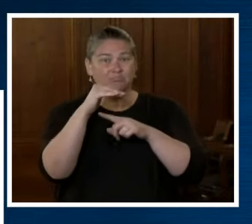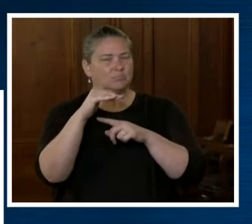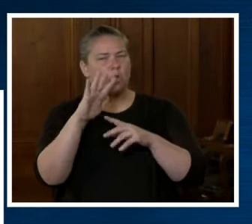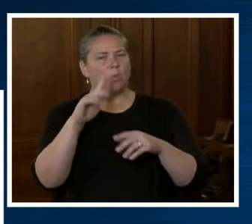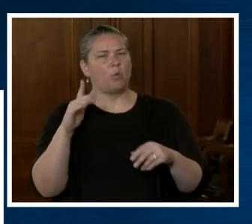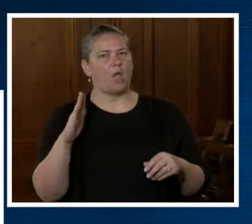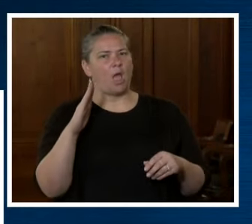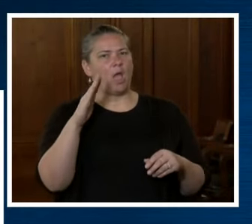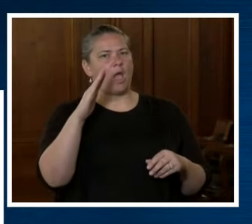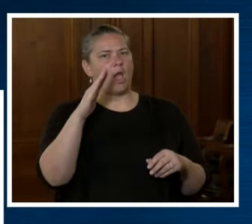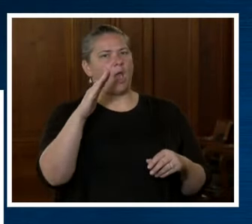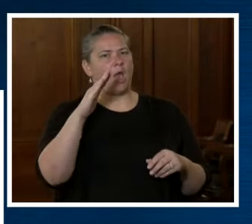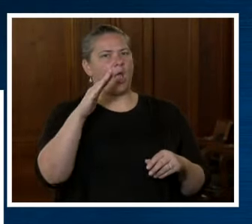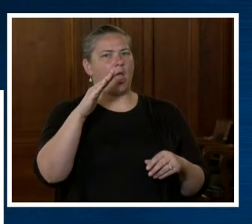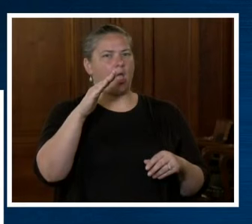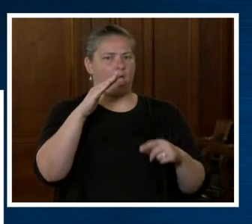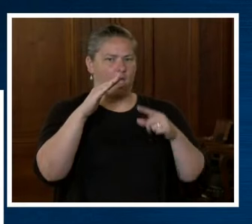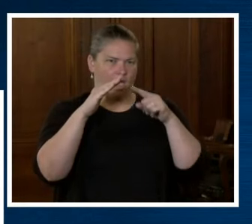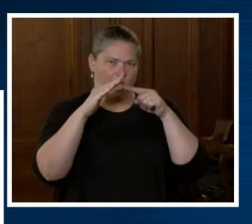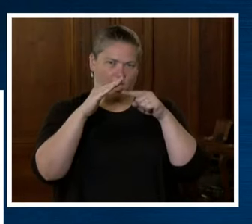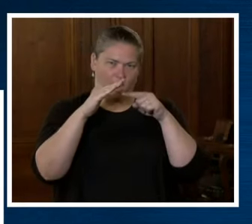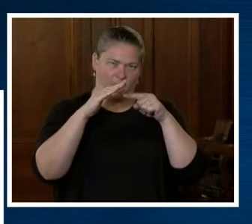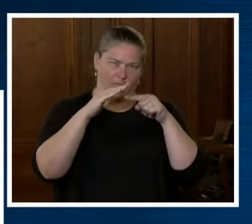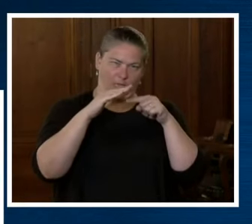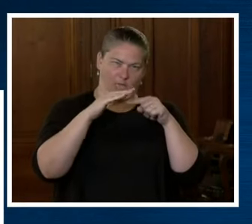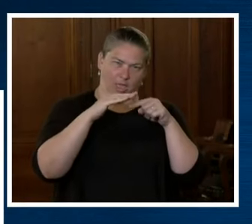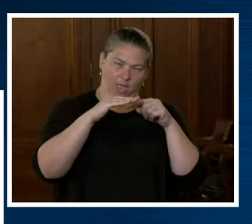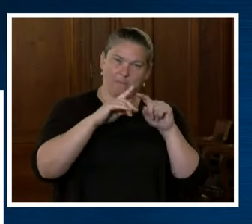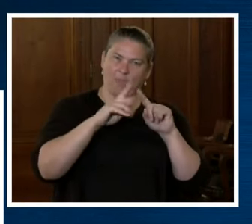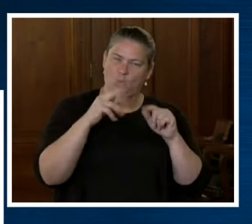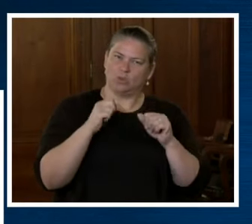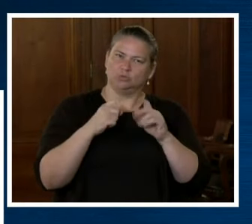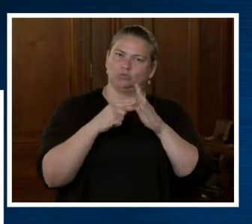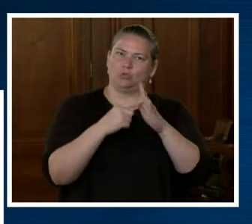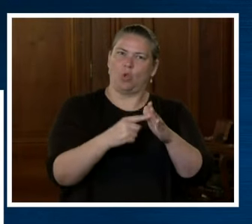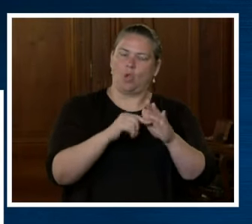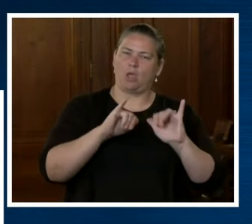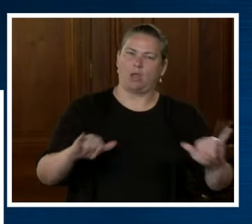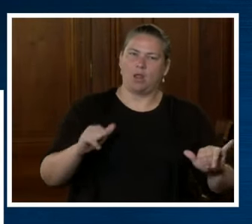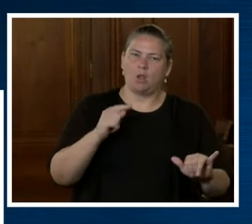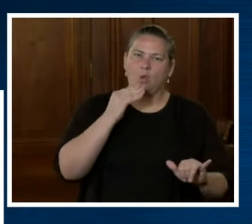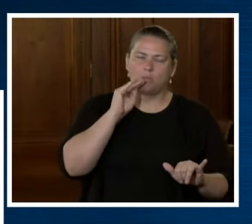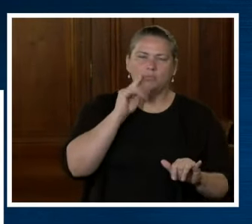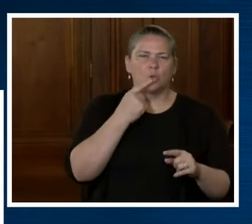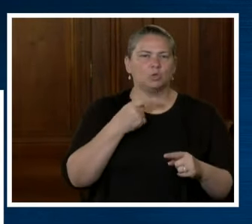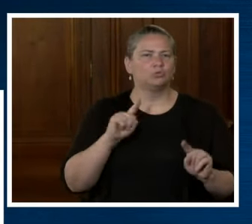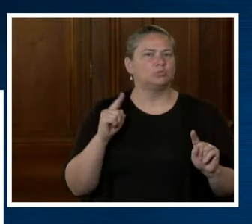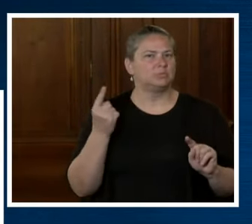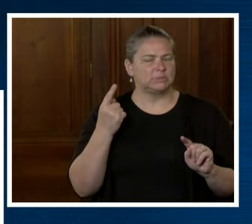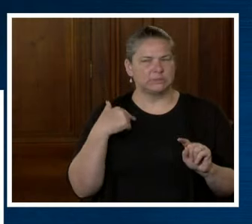YOU HEALTHY.